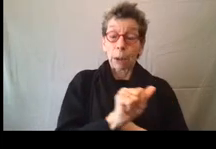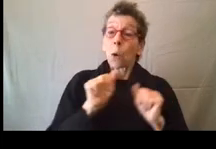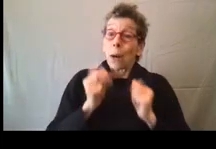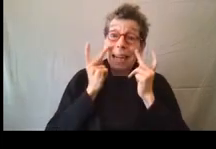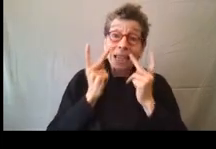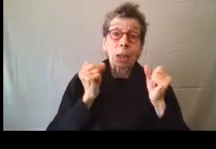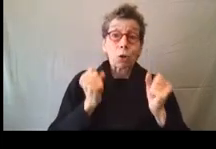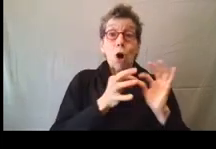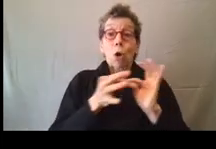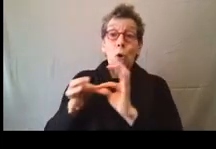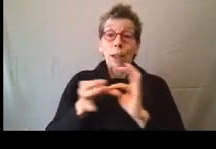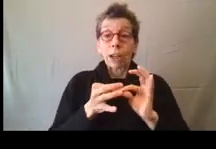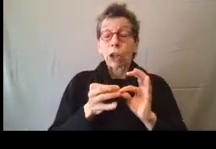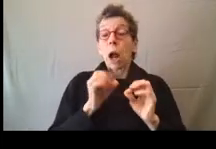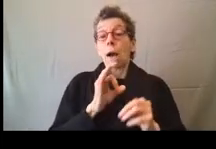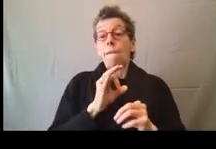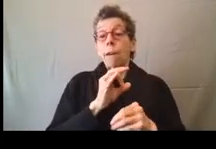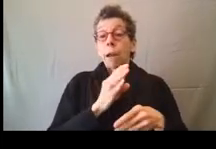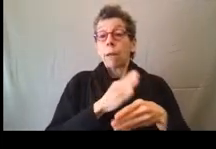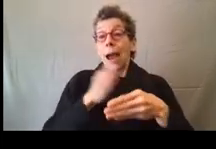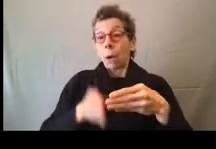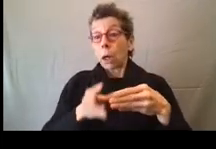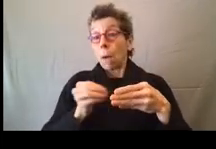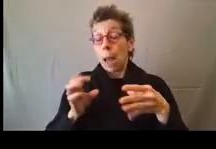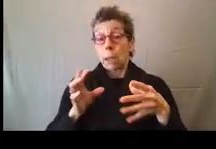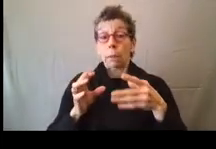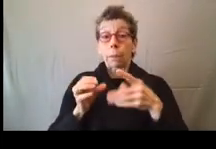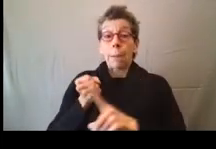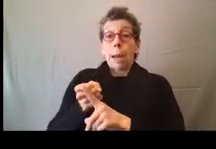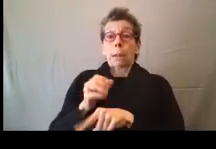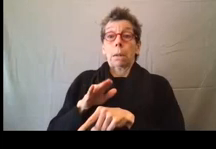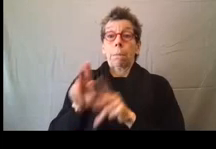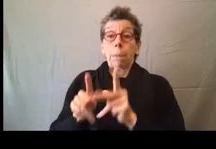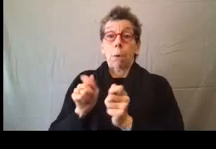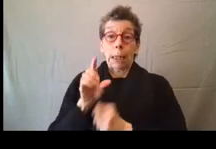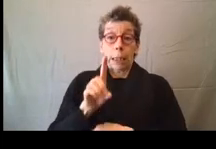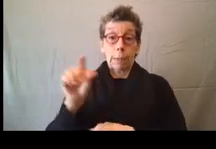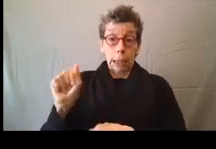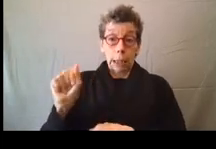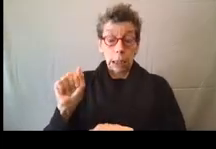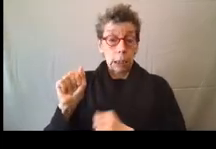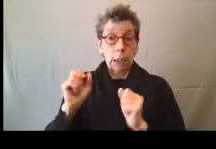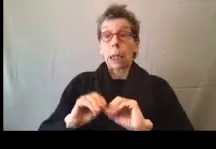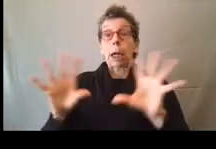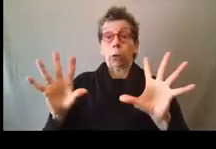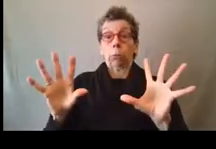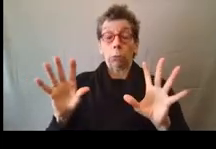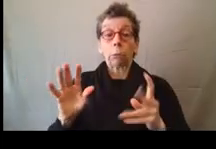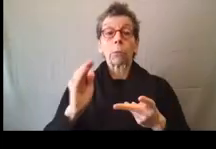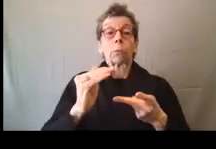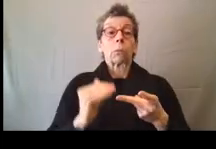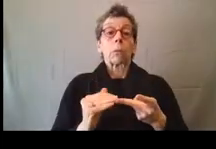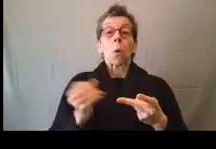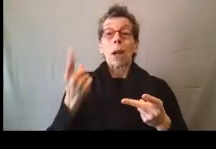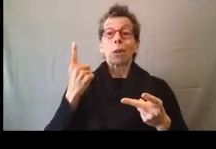and outcomes for people with disabilities. Second, we understand that tailored interventions